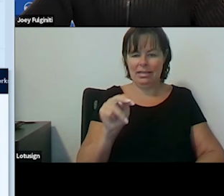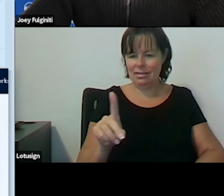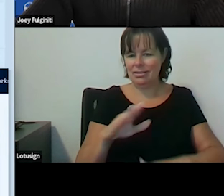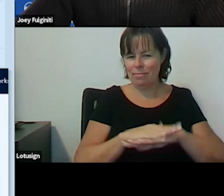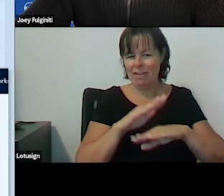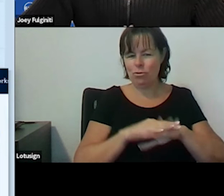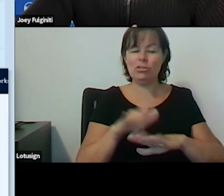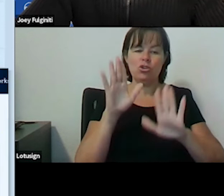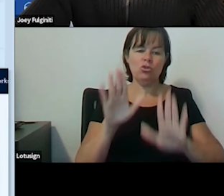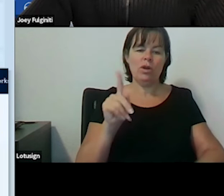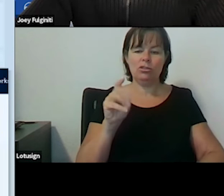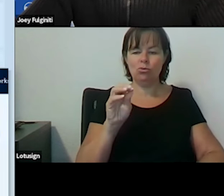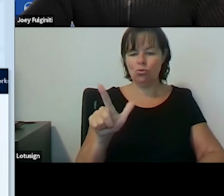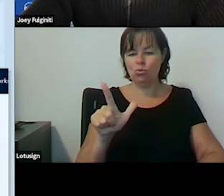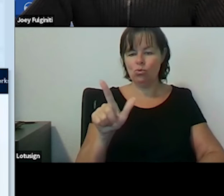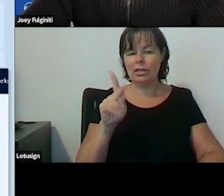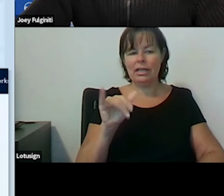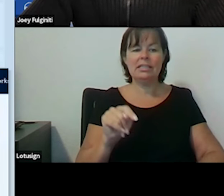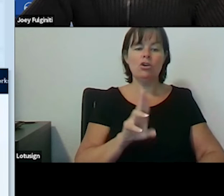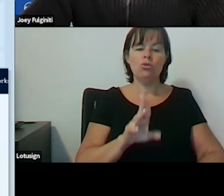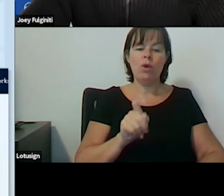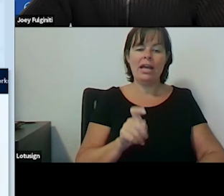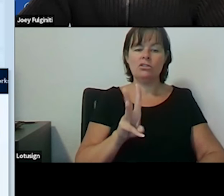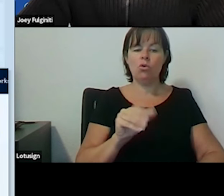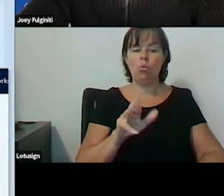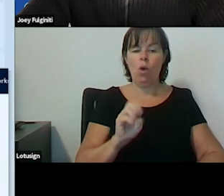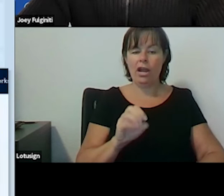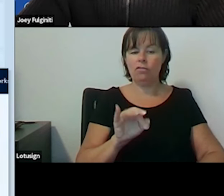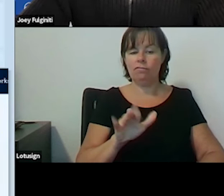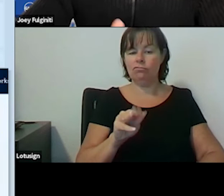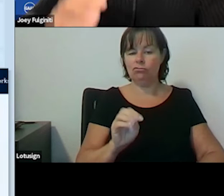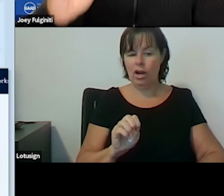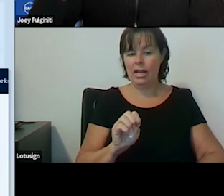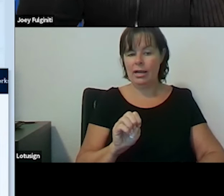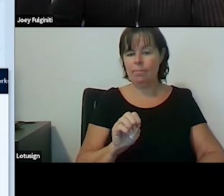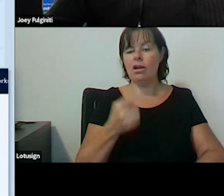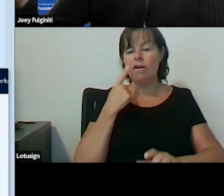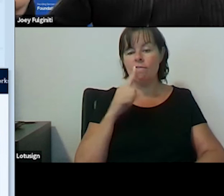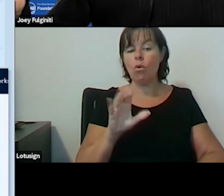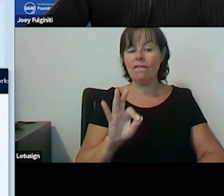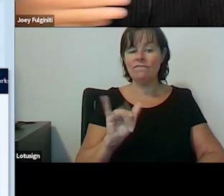tool kit it's a it's a ux wireframe tool kit for Figma it's amazing so some of the things toolkits